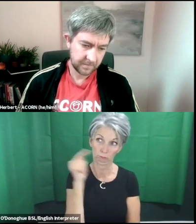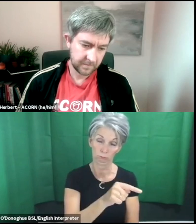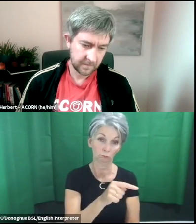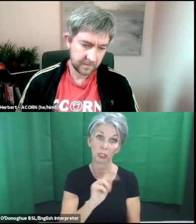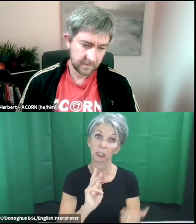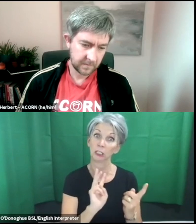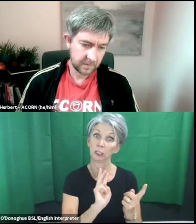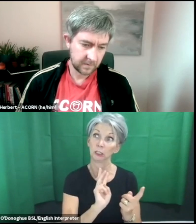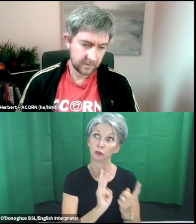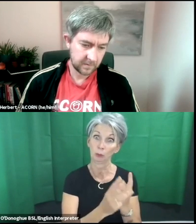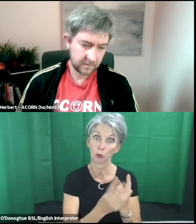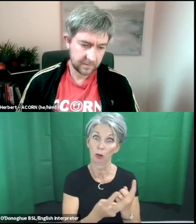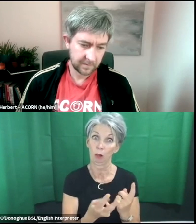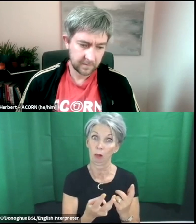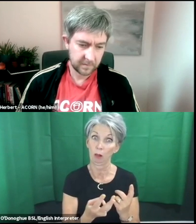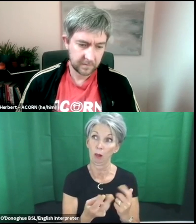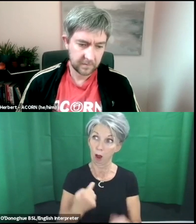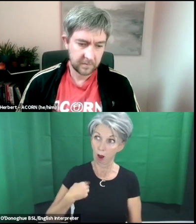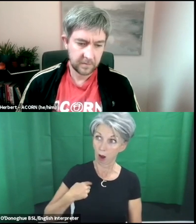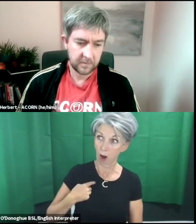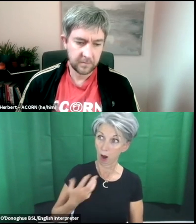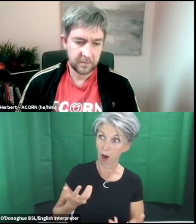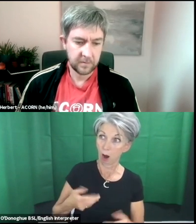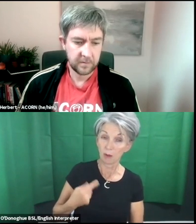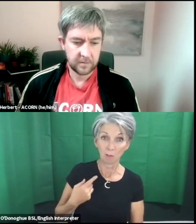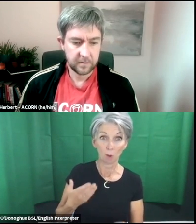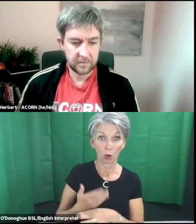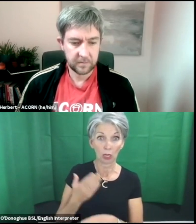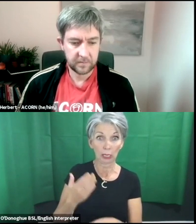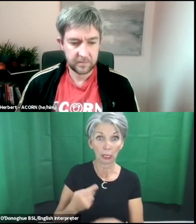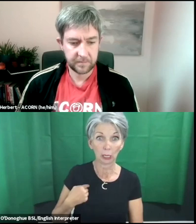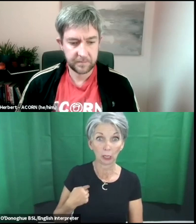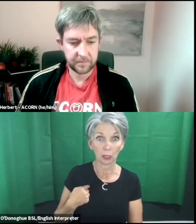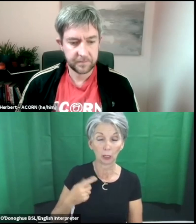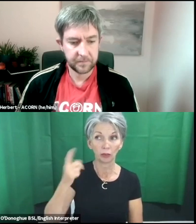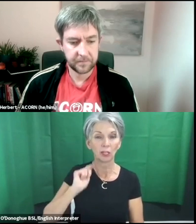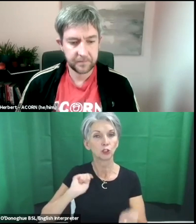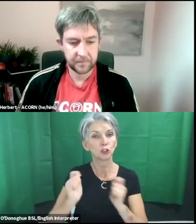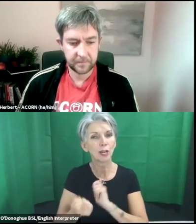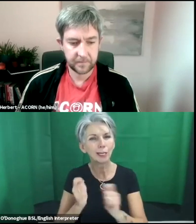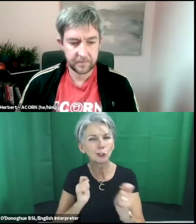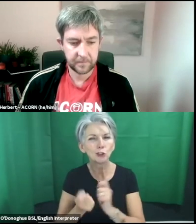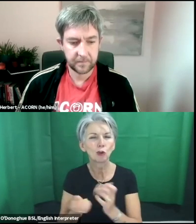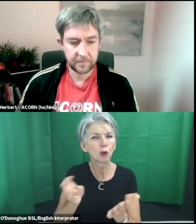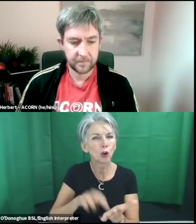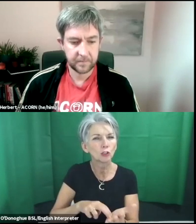employee; they could either change your contract or, if you get dismissed and